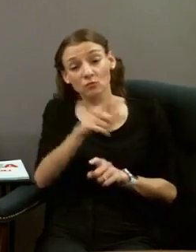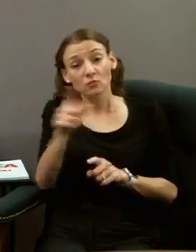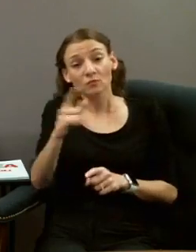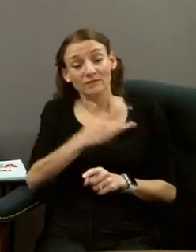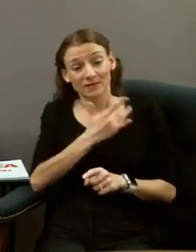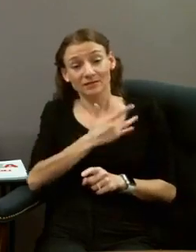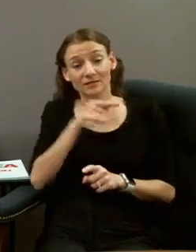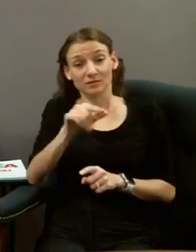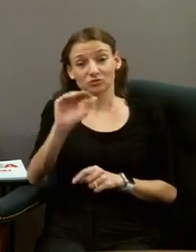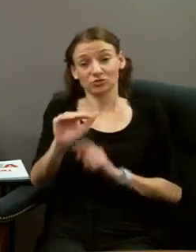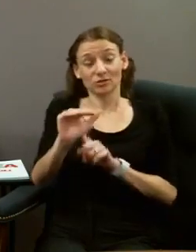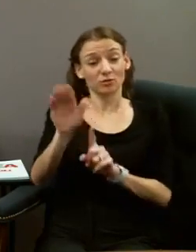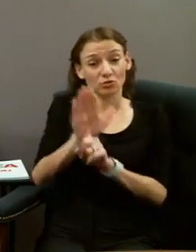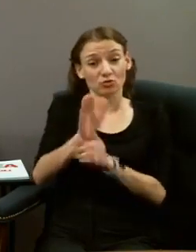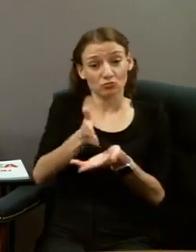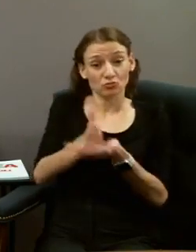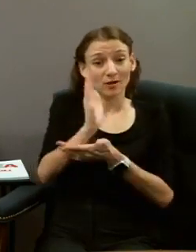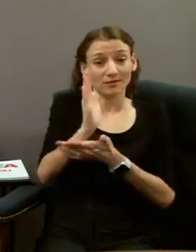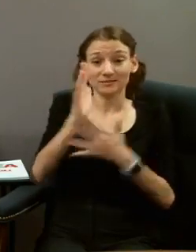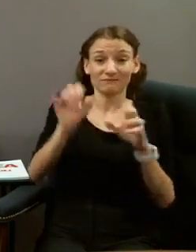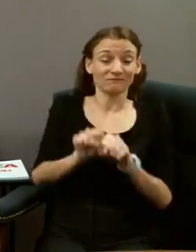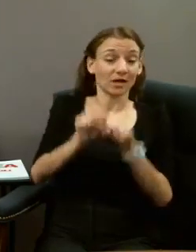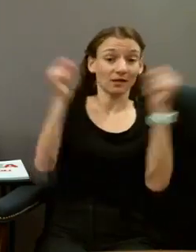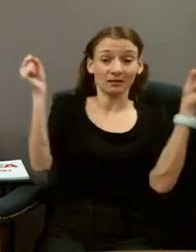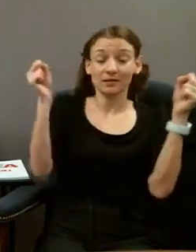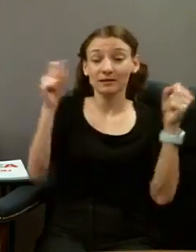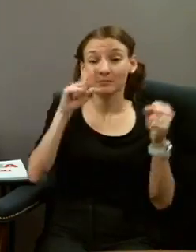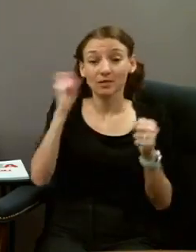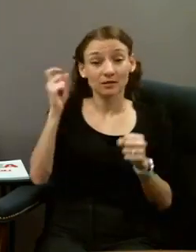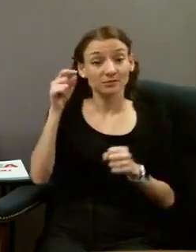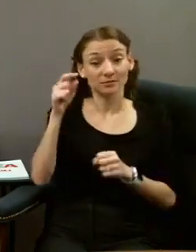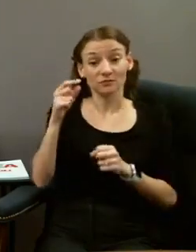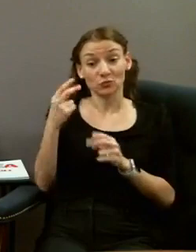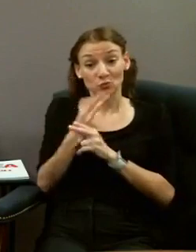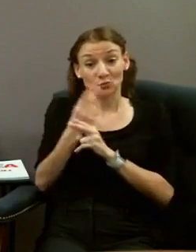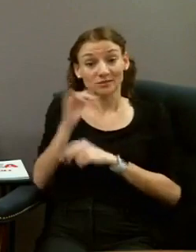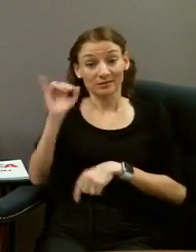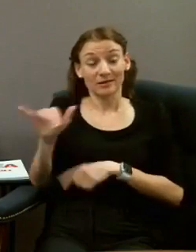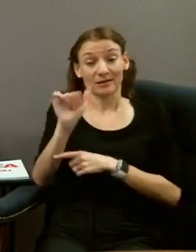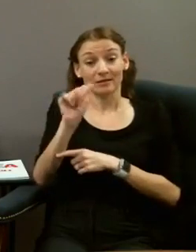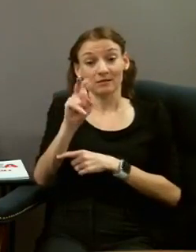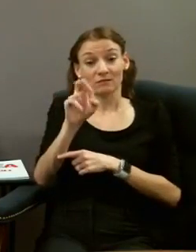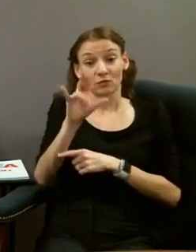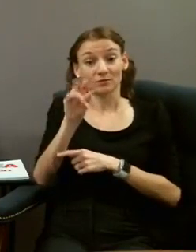that a child's rights have been violated because of the use of an aversive technique,